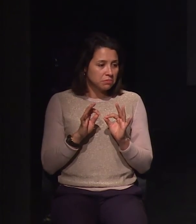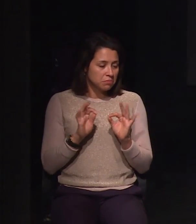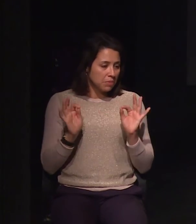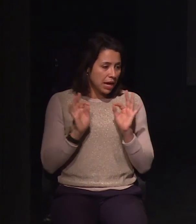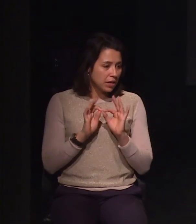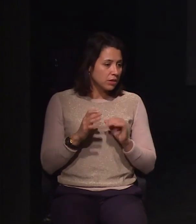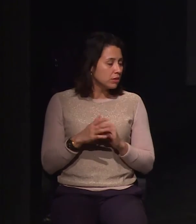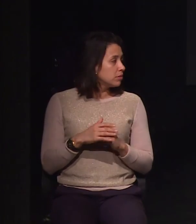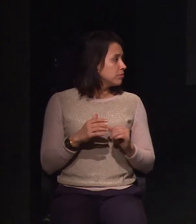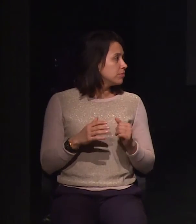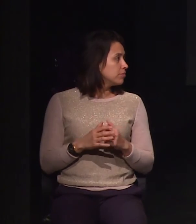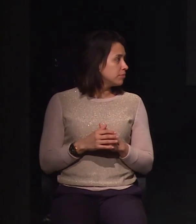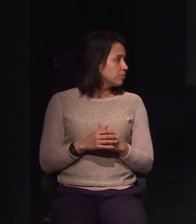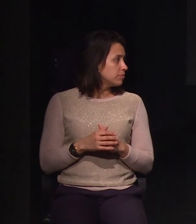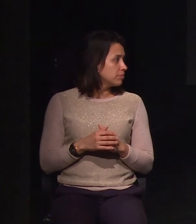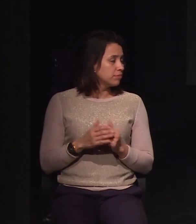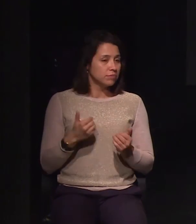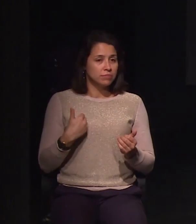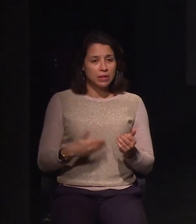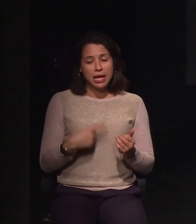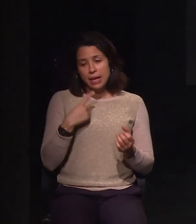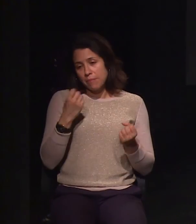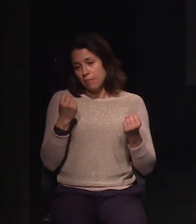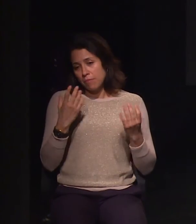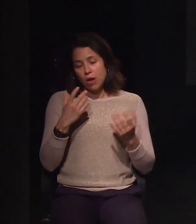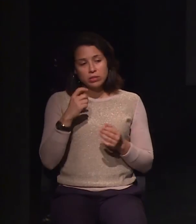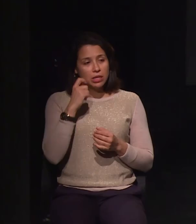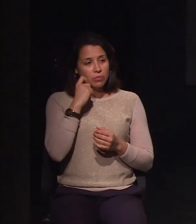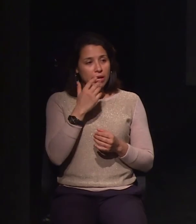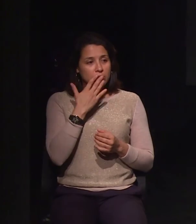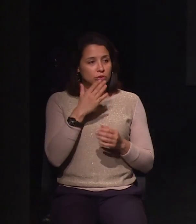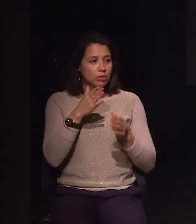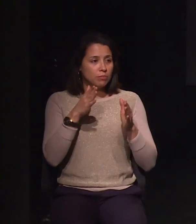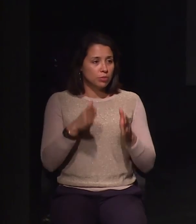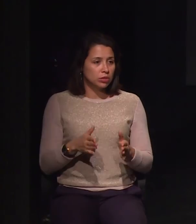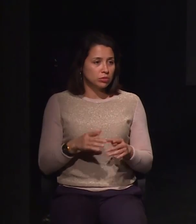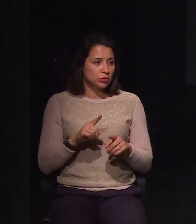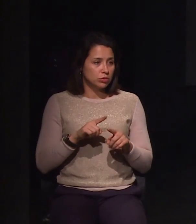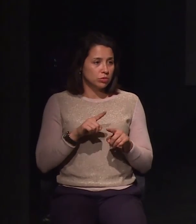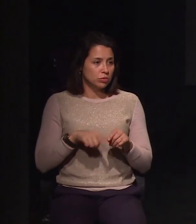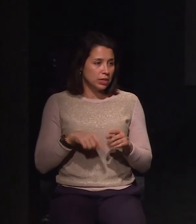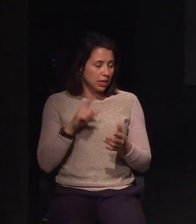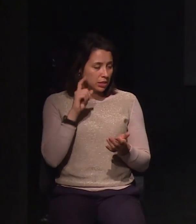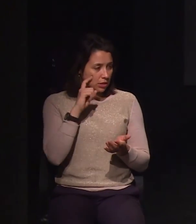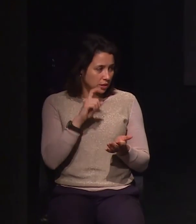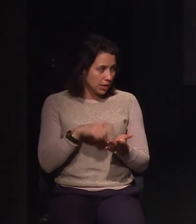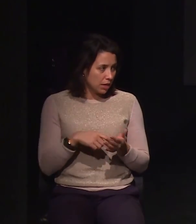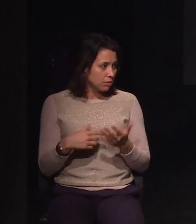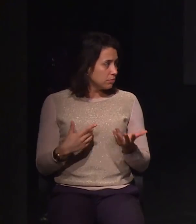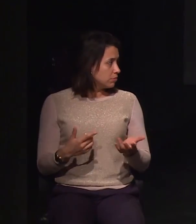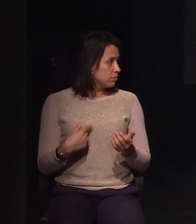I am a multiracial person, you probably can’t necessarily tell, I wasn’t born, didn’t